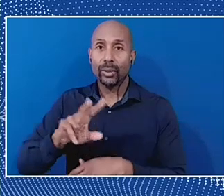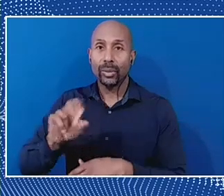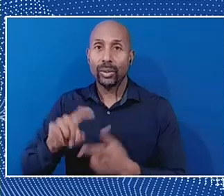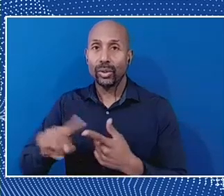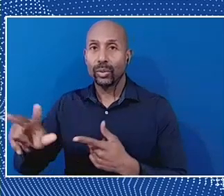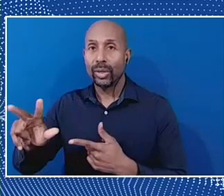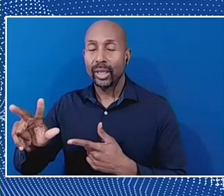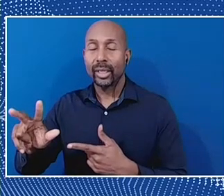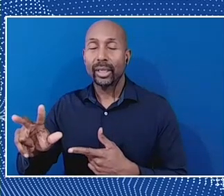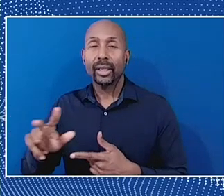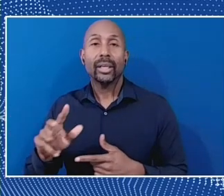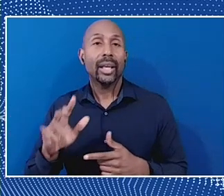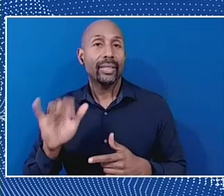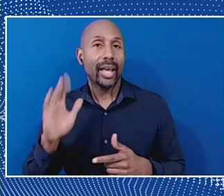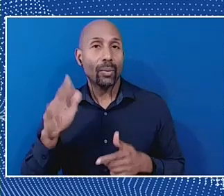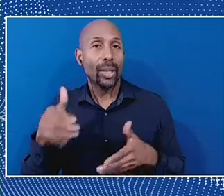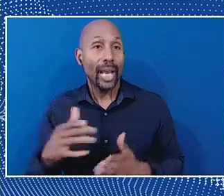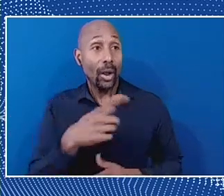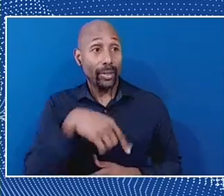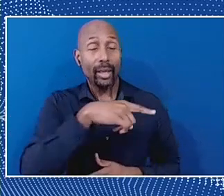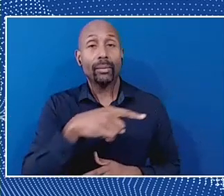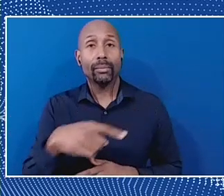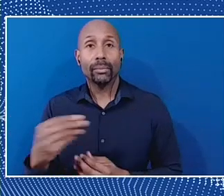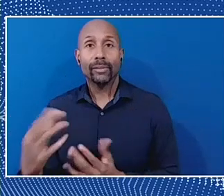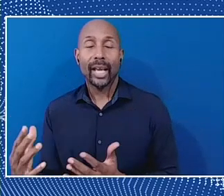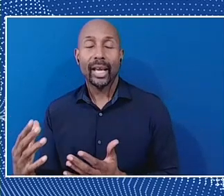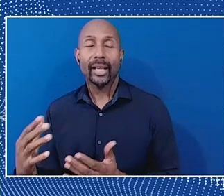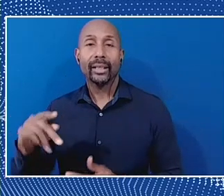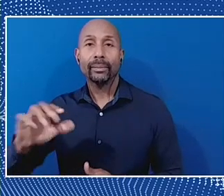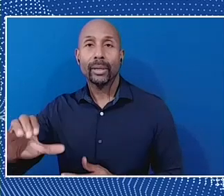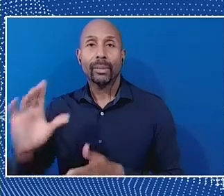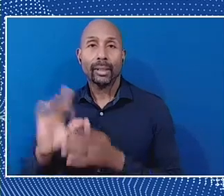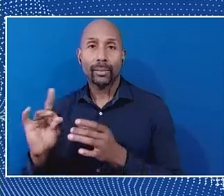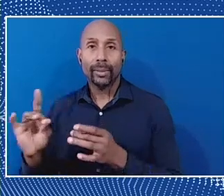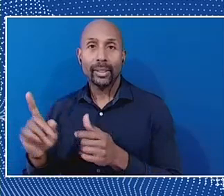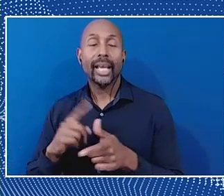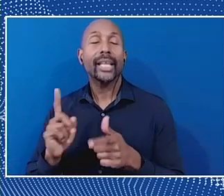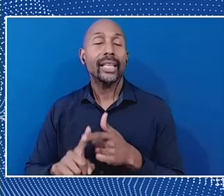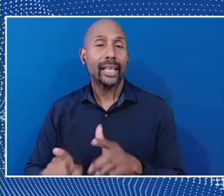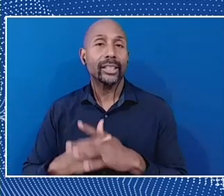commentary, and then begin the additional public commentary with the folks who are